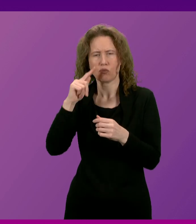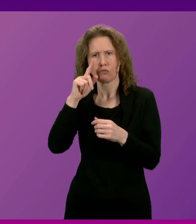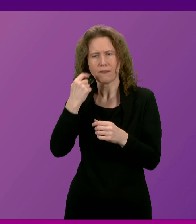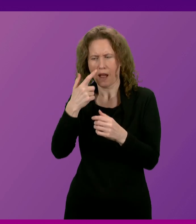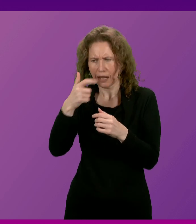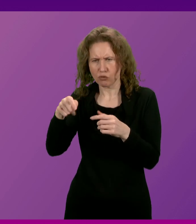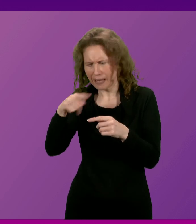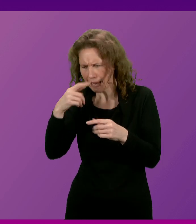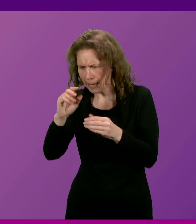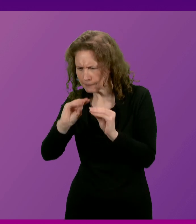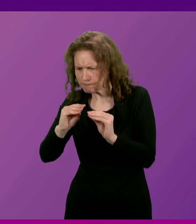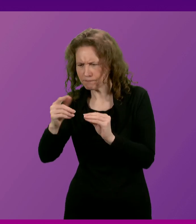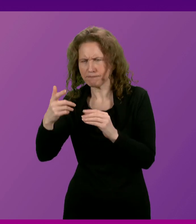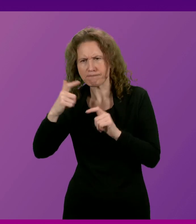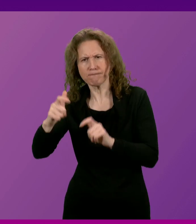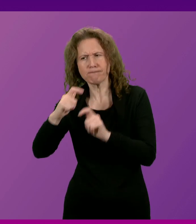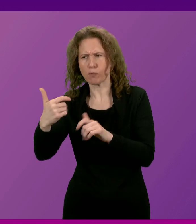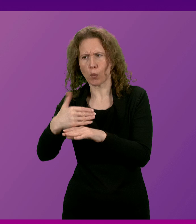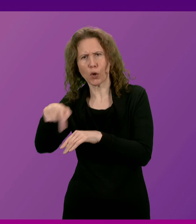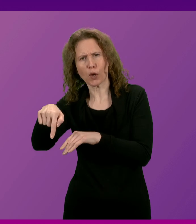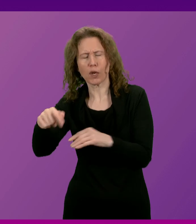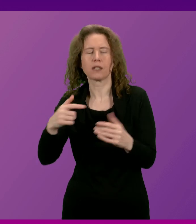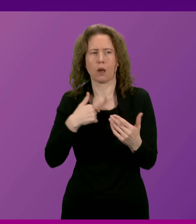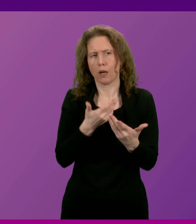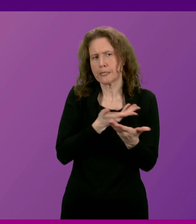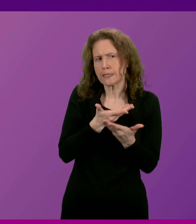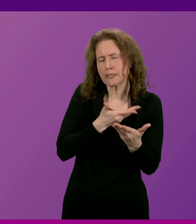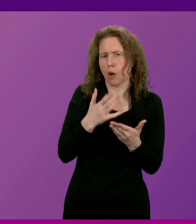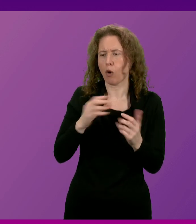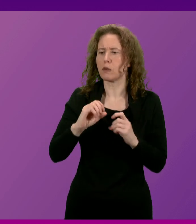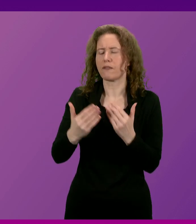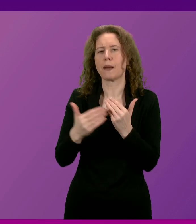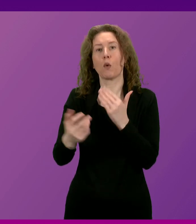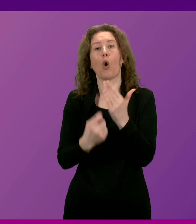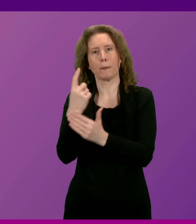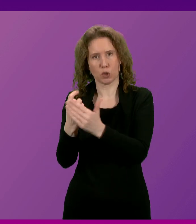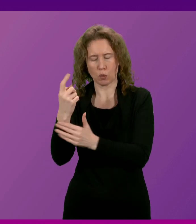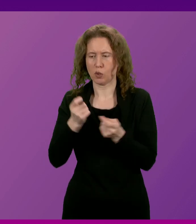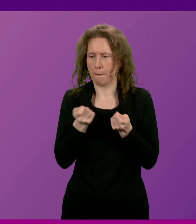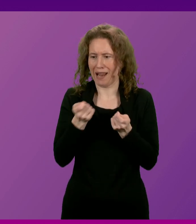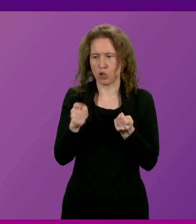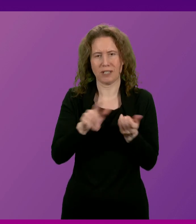and I intend to persist in trying to do that to provide more opportunities for us to manage the transition effectively.